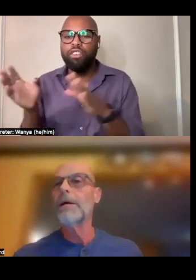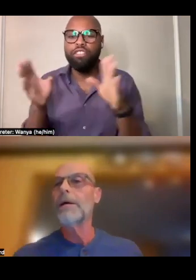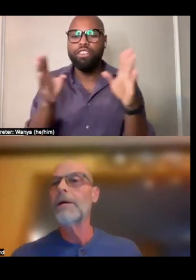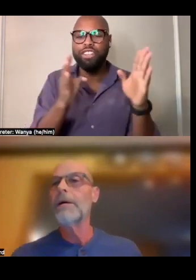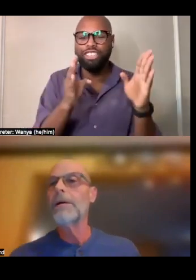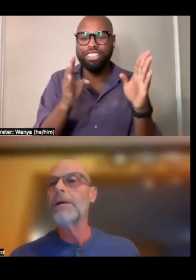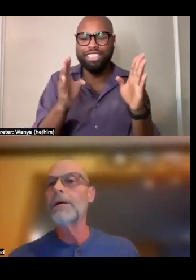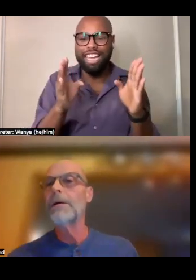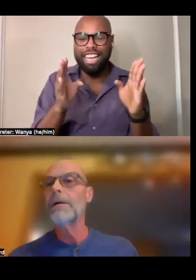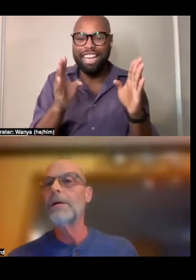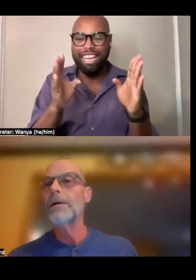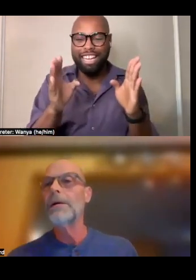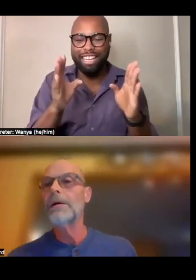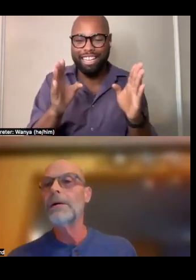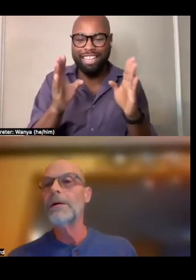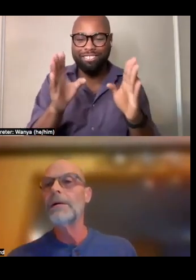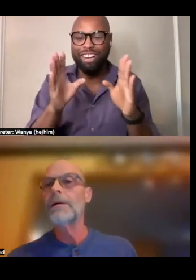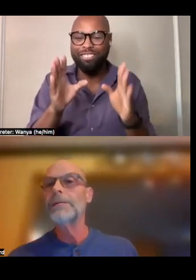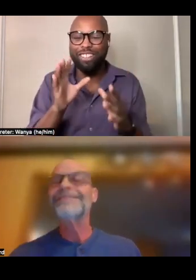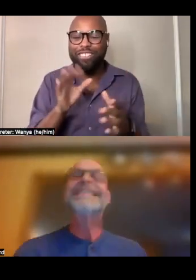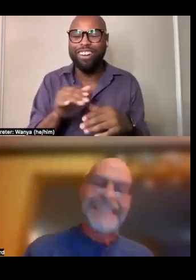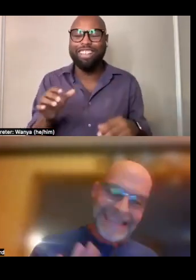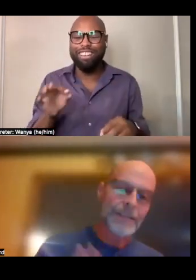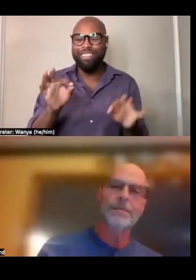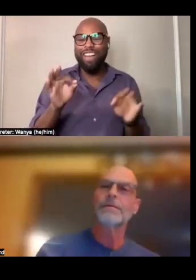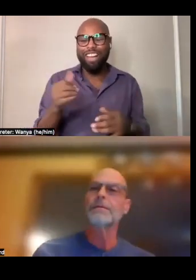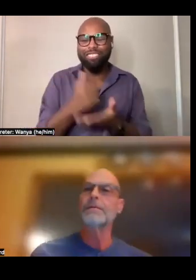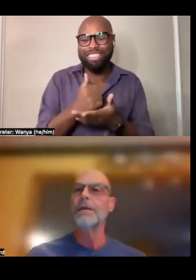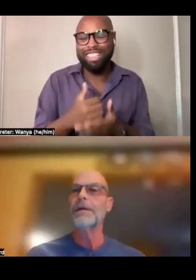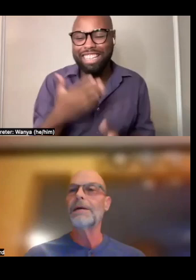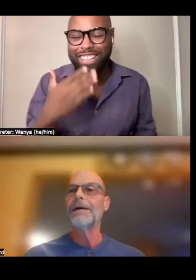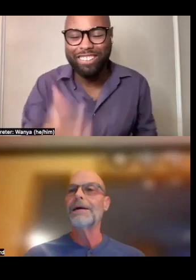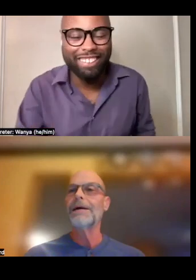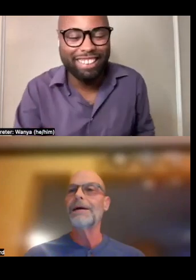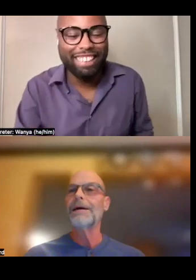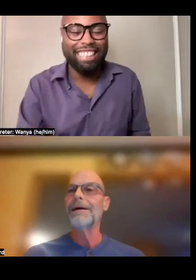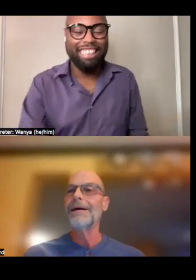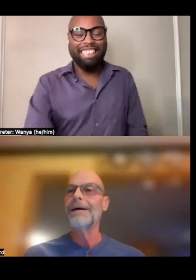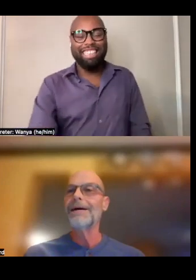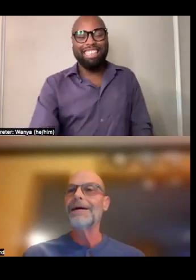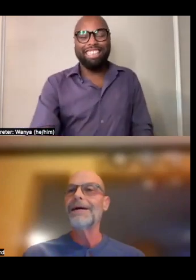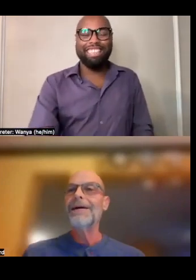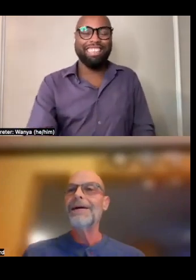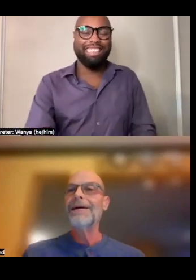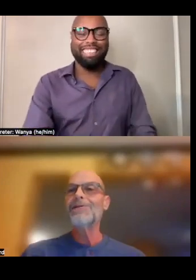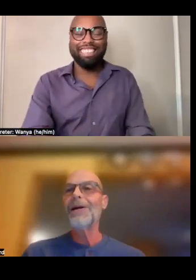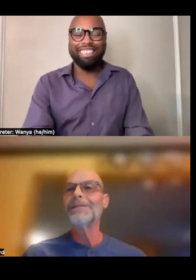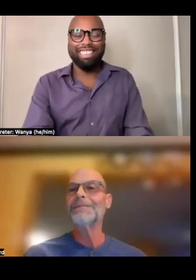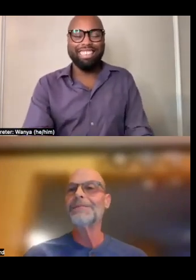So if you could just stay right where you are at, that helps. Thank you. All right.